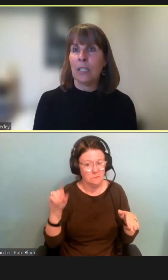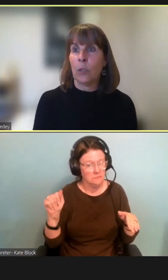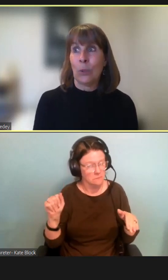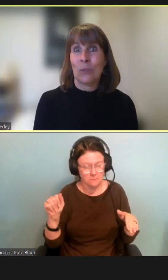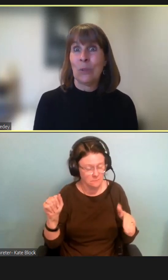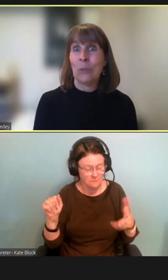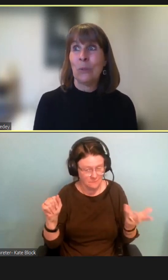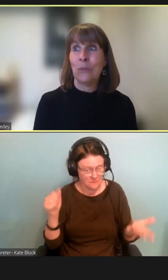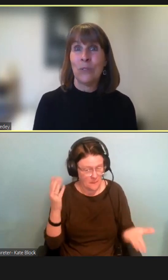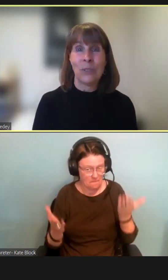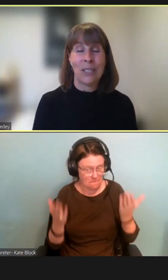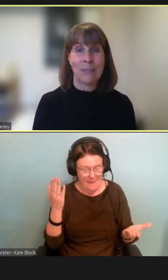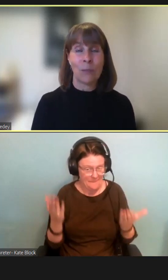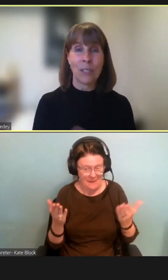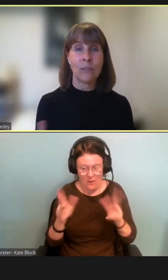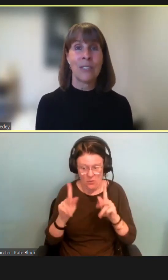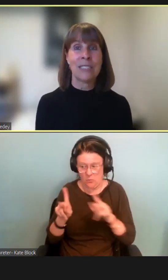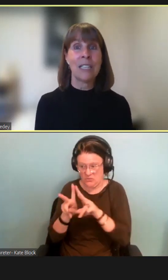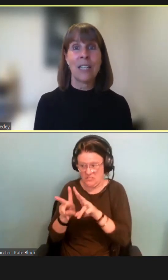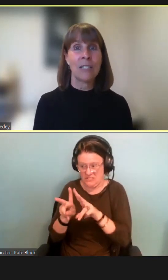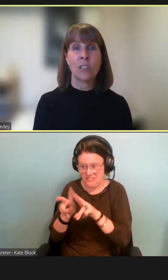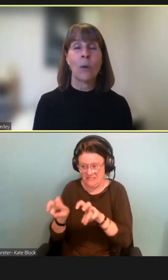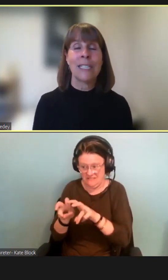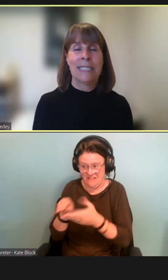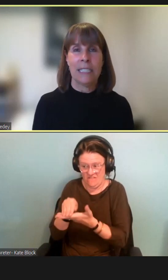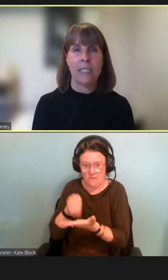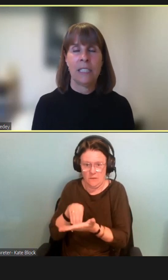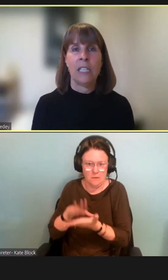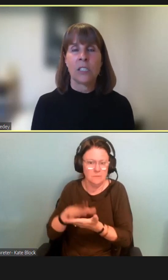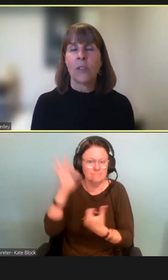person who filled out the record for that child has no idea so they had to